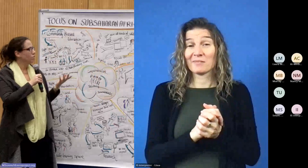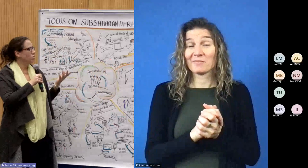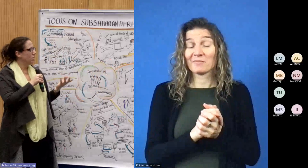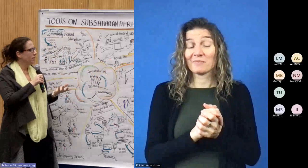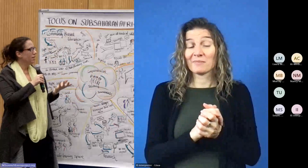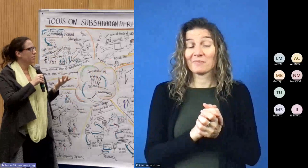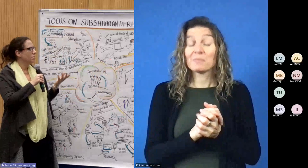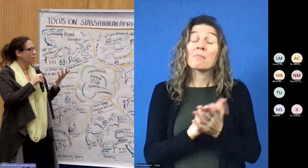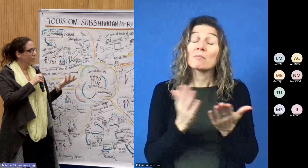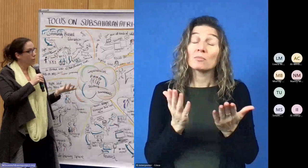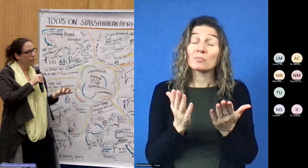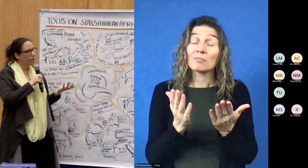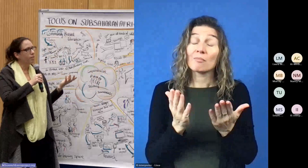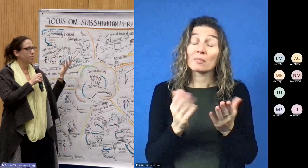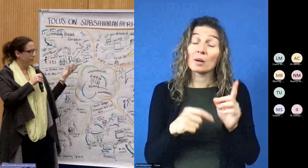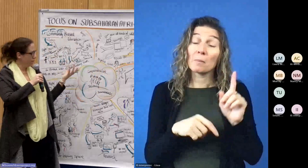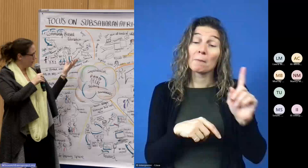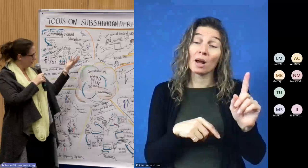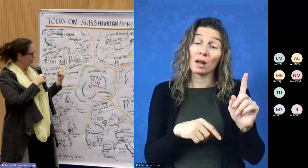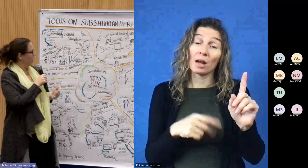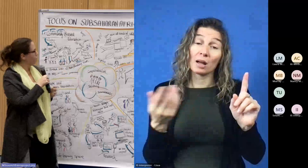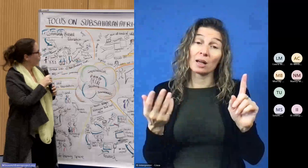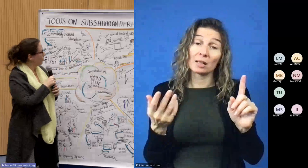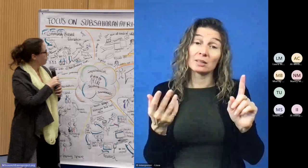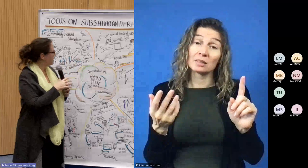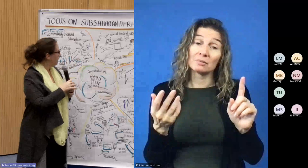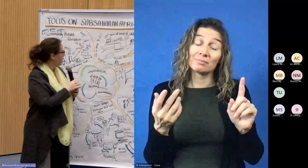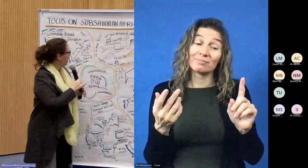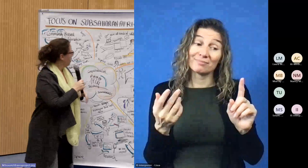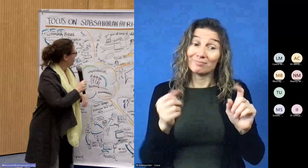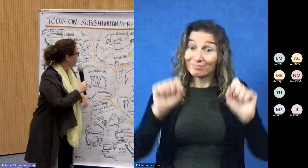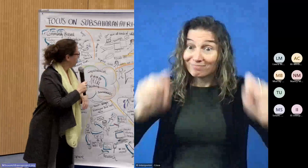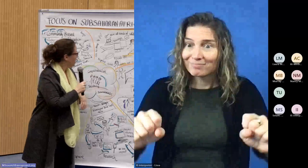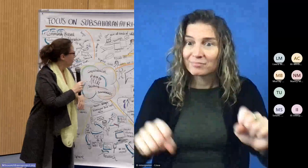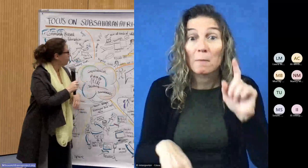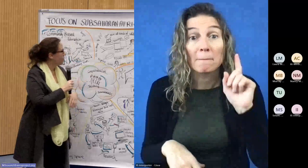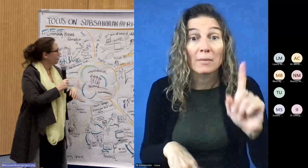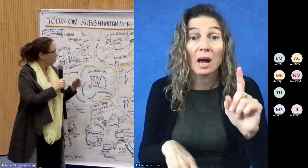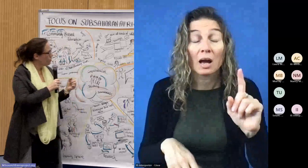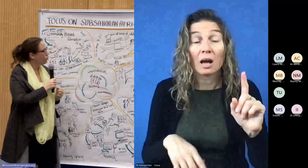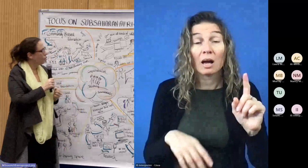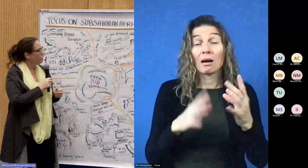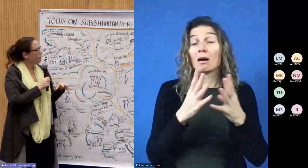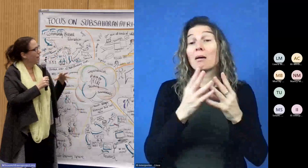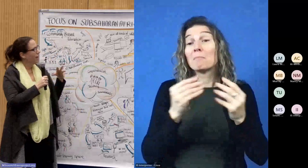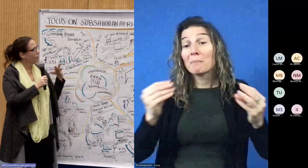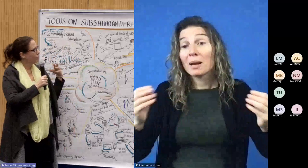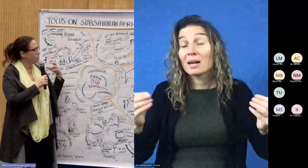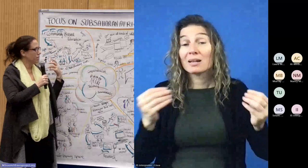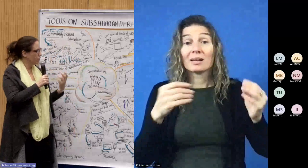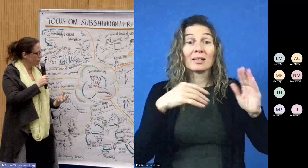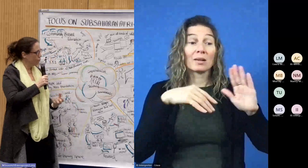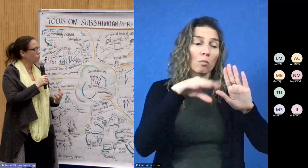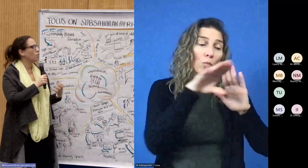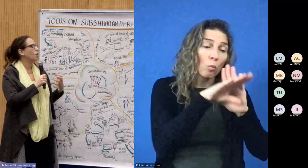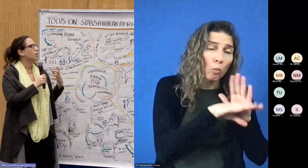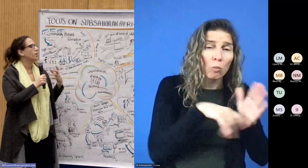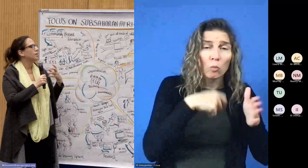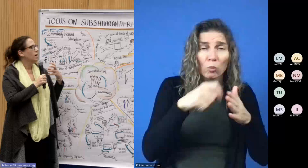to see many women in these programs are Nigerian girls and women, who have suffered from trauma,